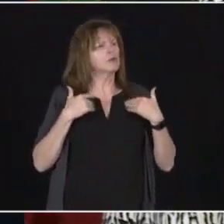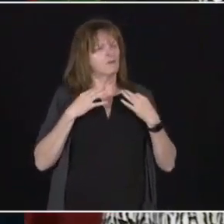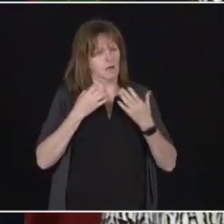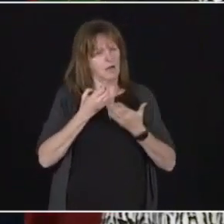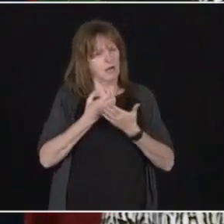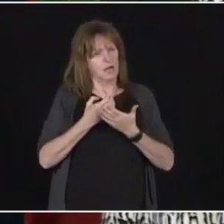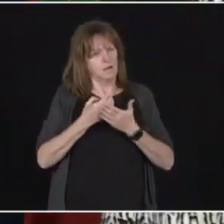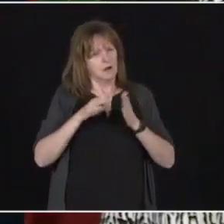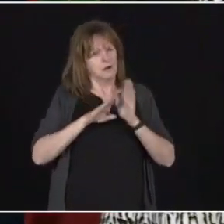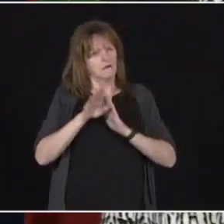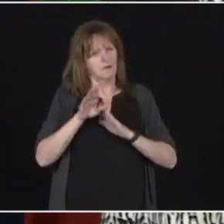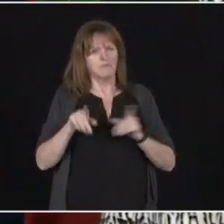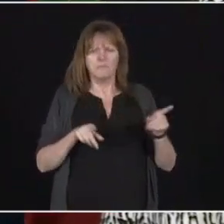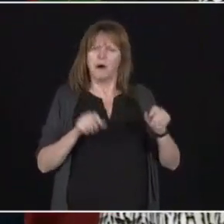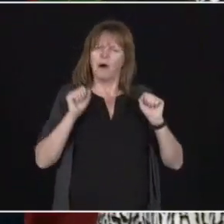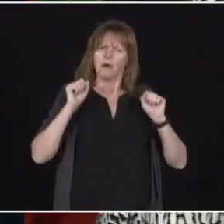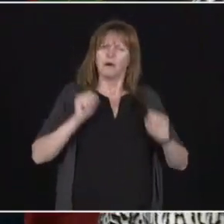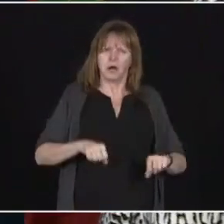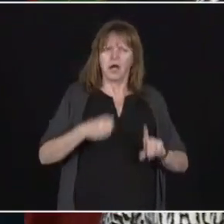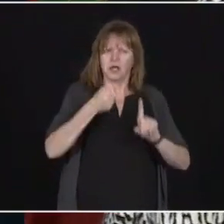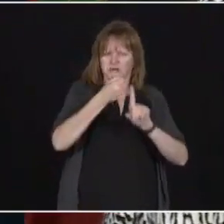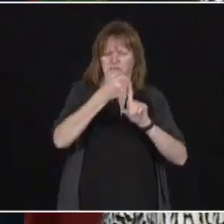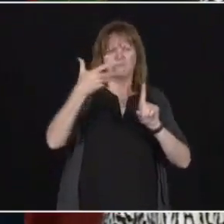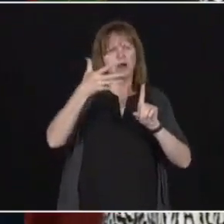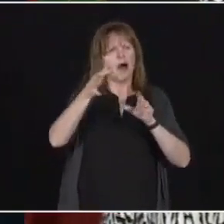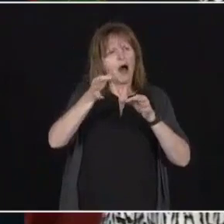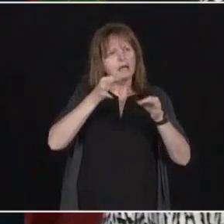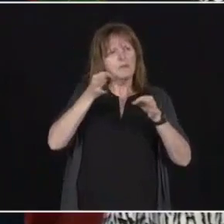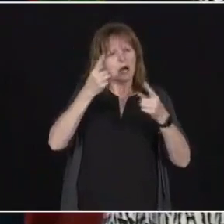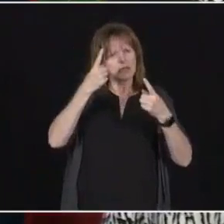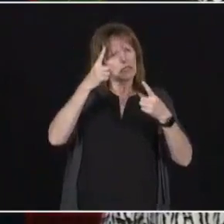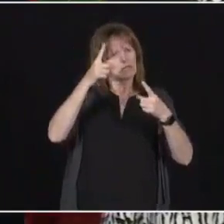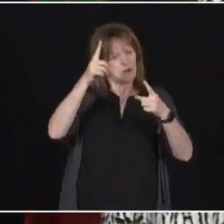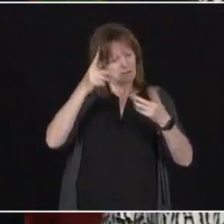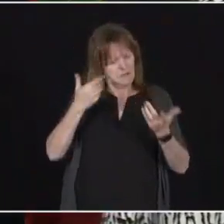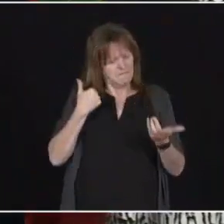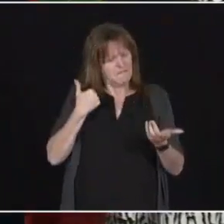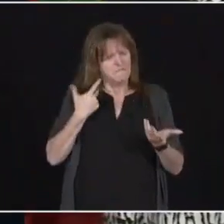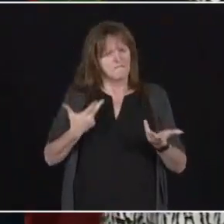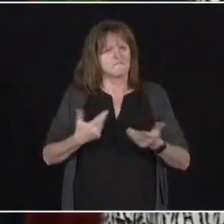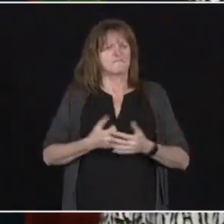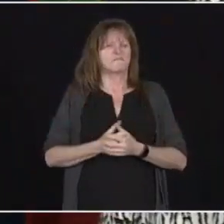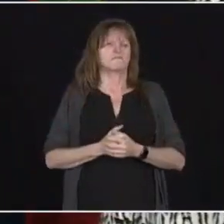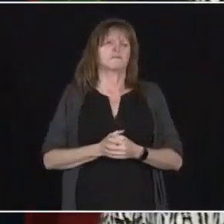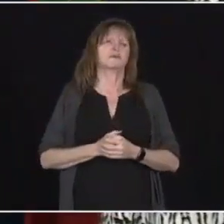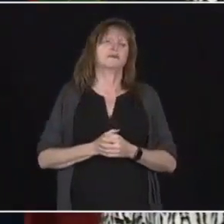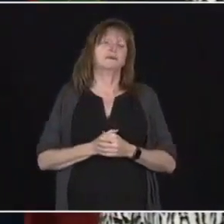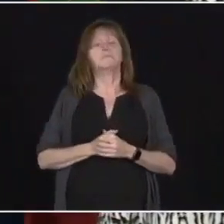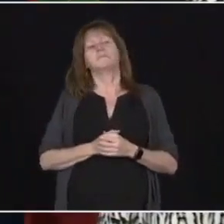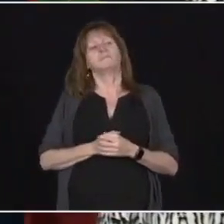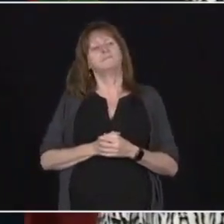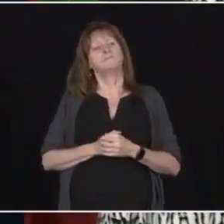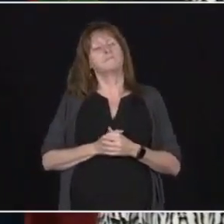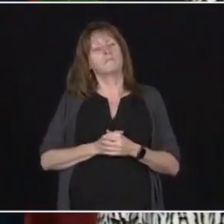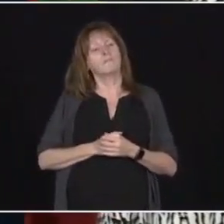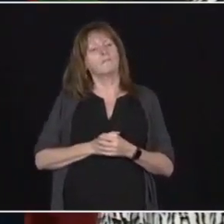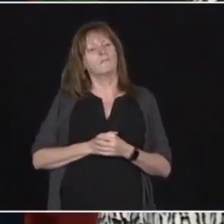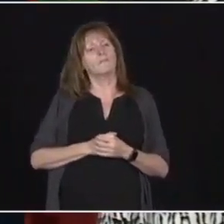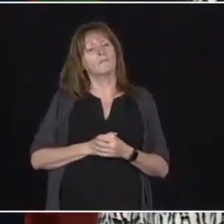And you know, I am going to pass it over to the Minister of economic develop at, he can tell you some of the successes that we have had here.